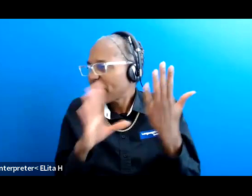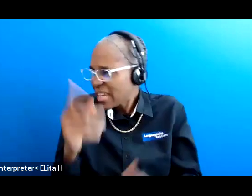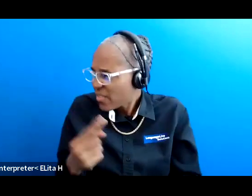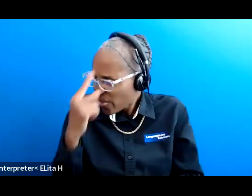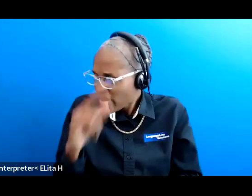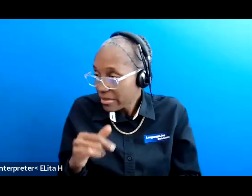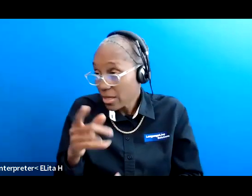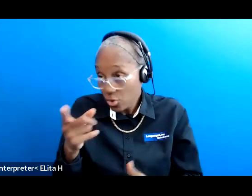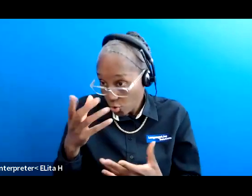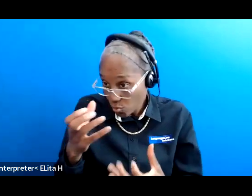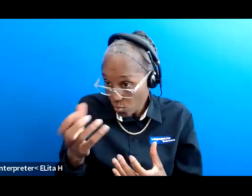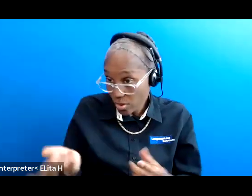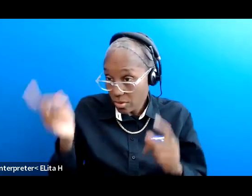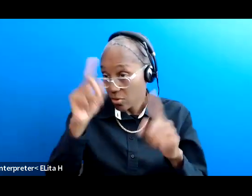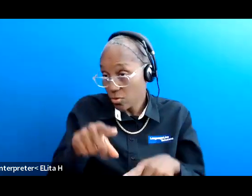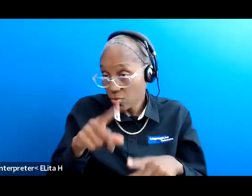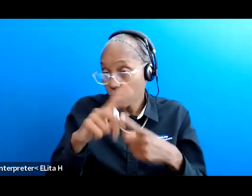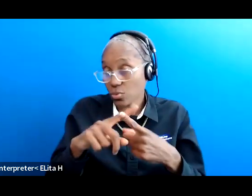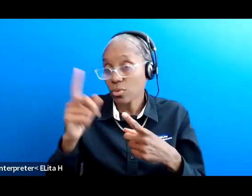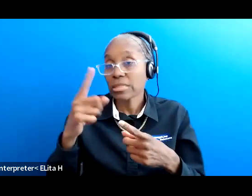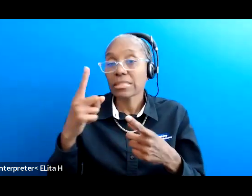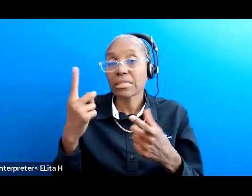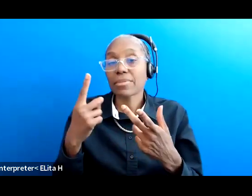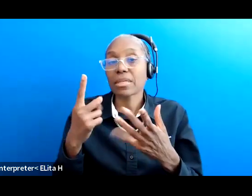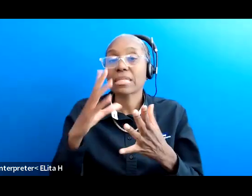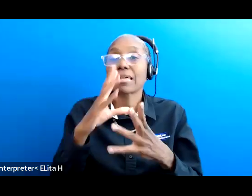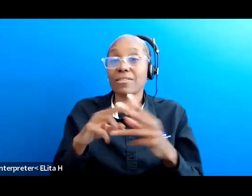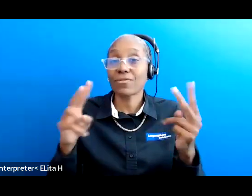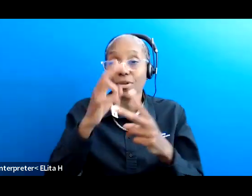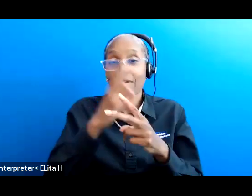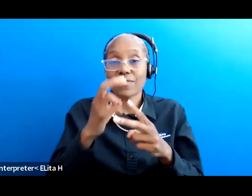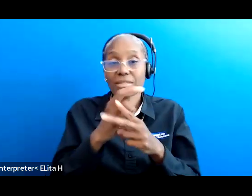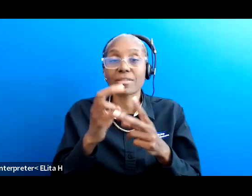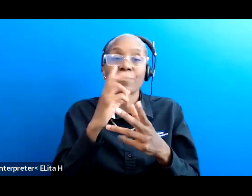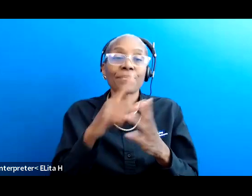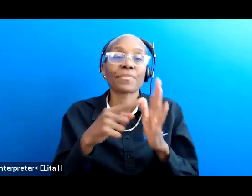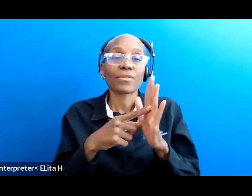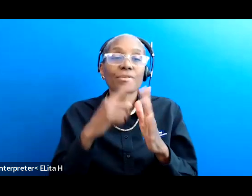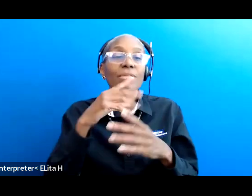Or do you want to go to something that is that invasive, such as an indwelling catheter?